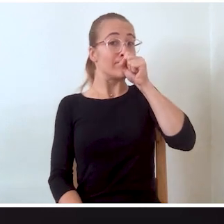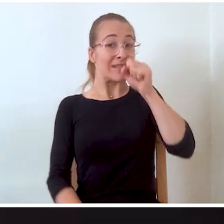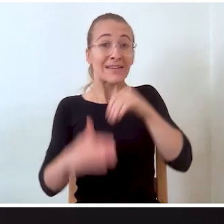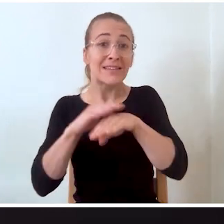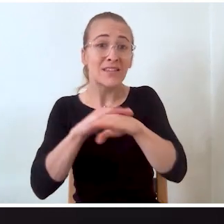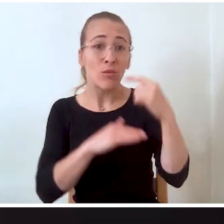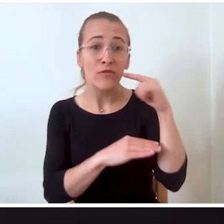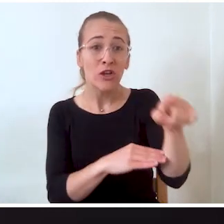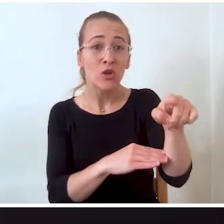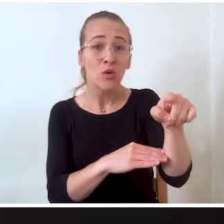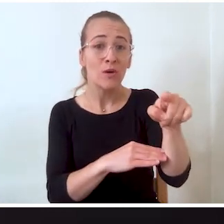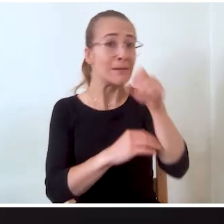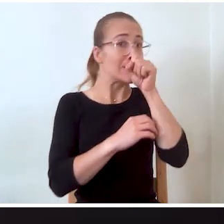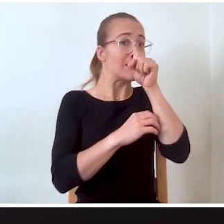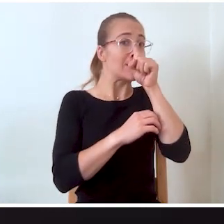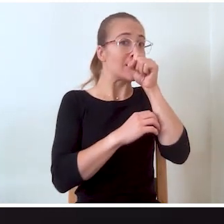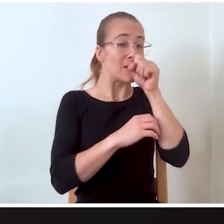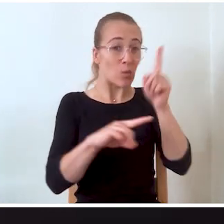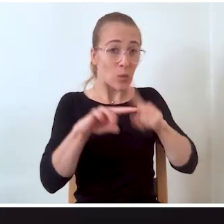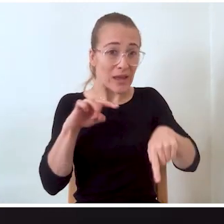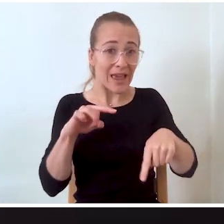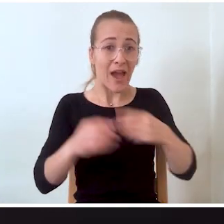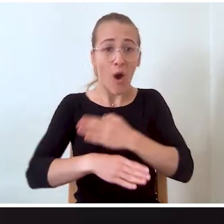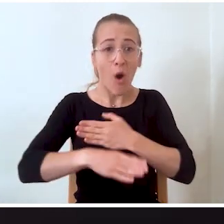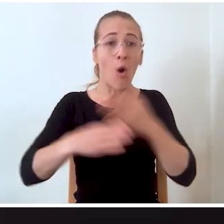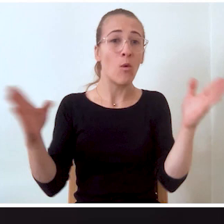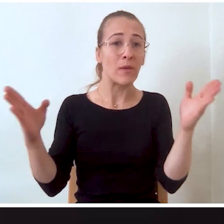Is this accessible for you?" And to be able to be open to the answers,